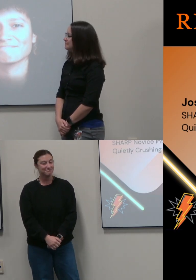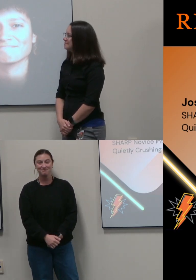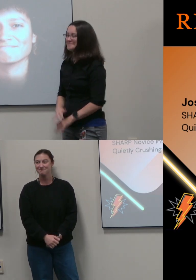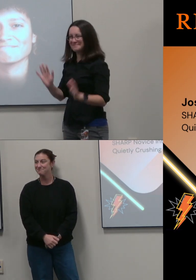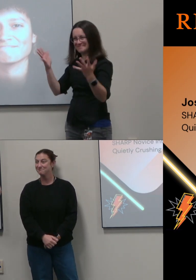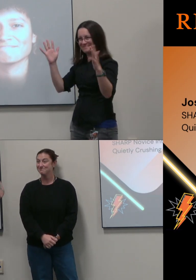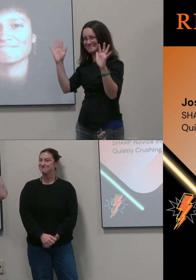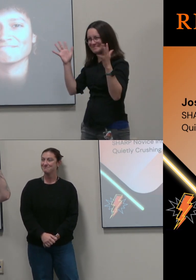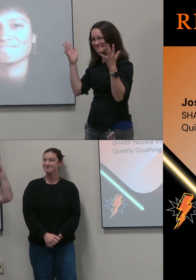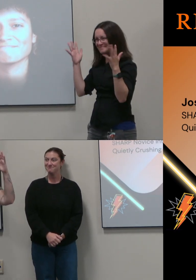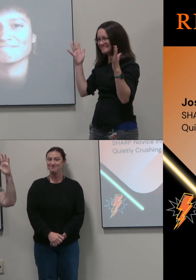All right, thank you.